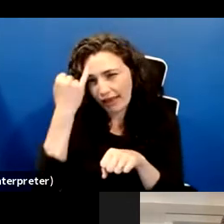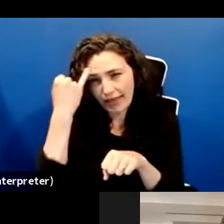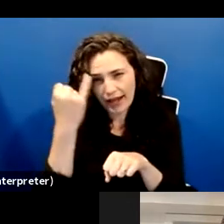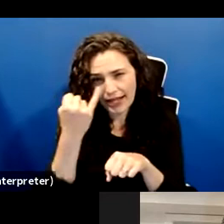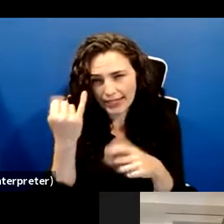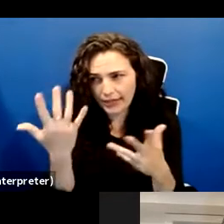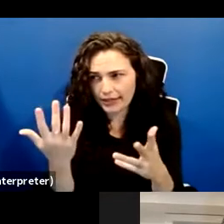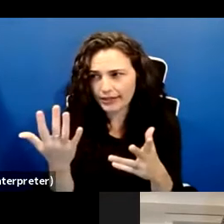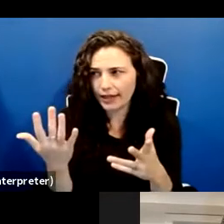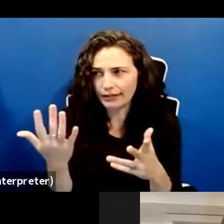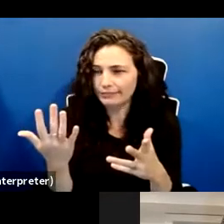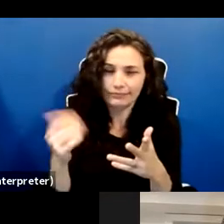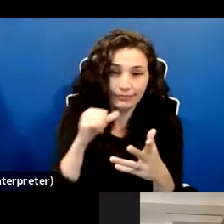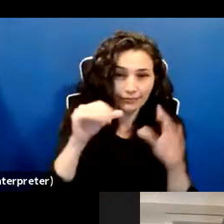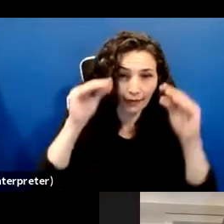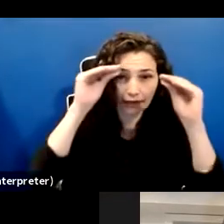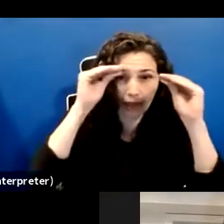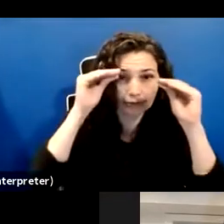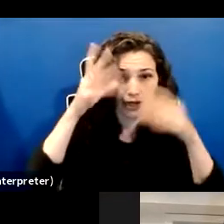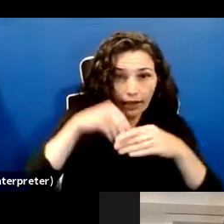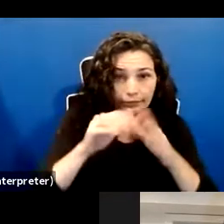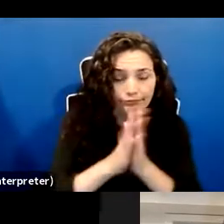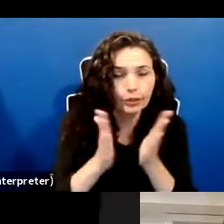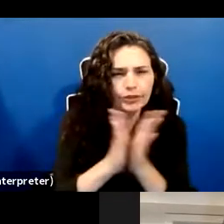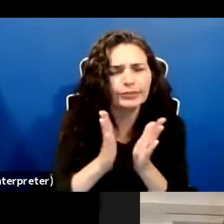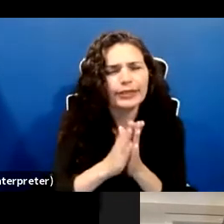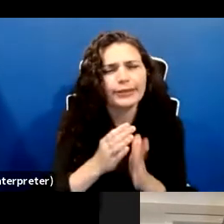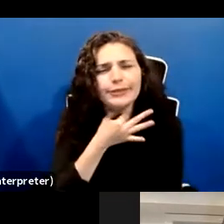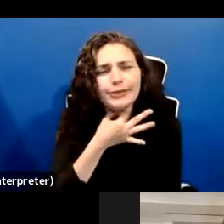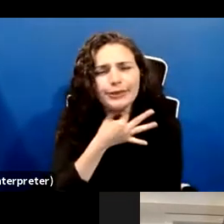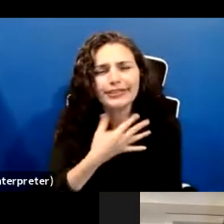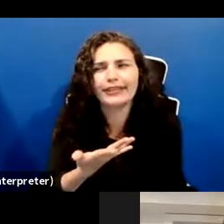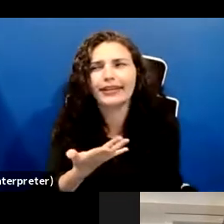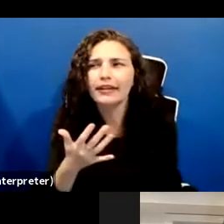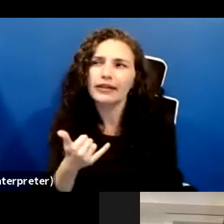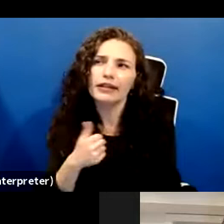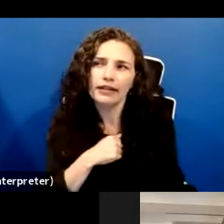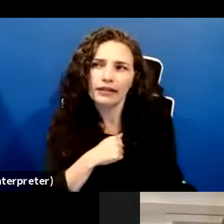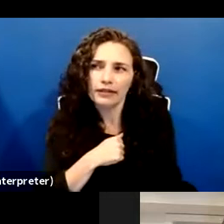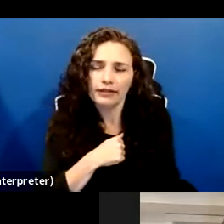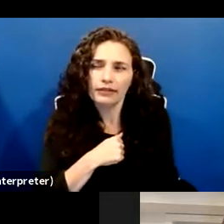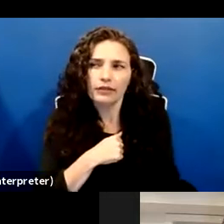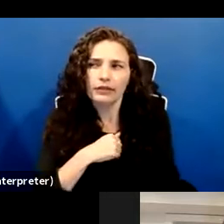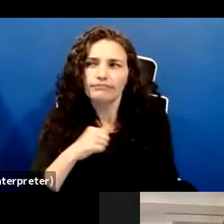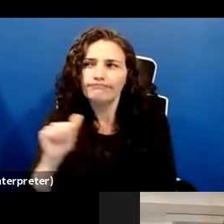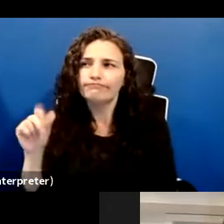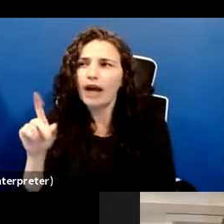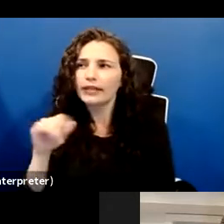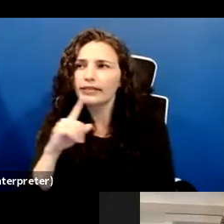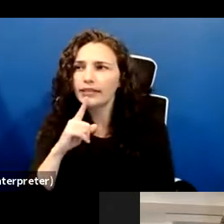but I'm wondering for Adi and Ruthie, how much were you trying to go for those moments that weren't necessarily part of, sort of a,